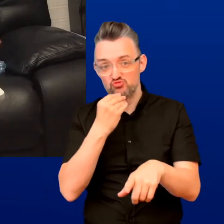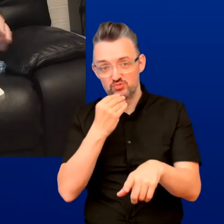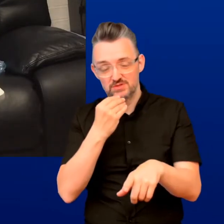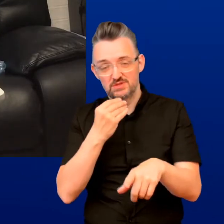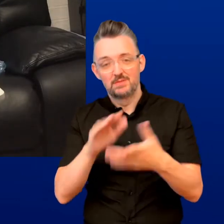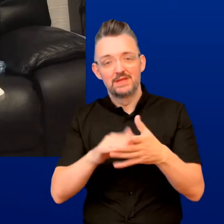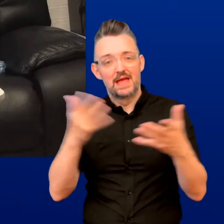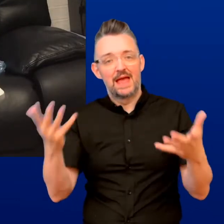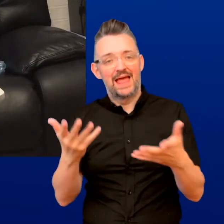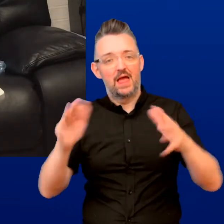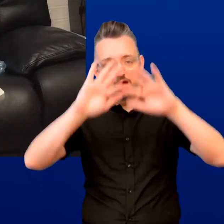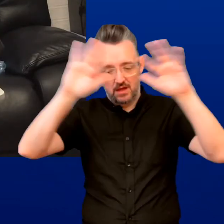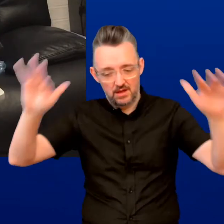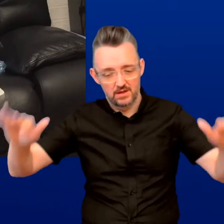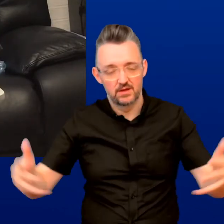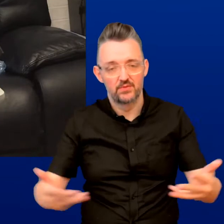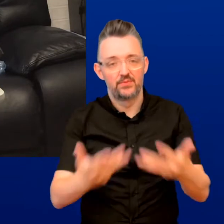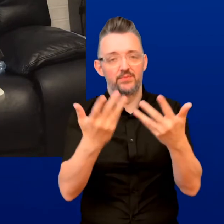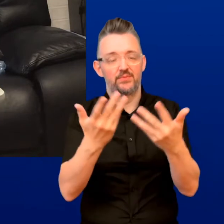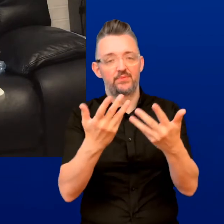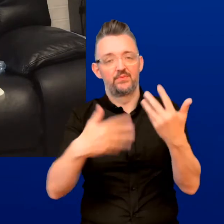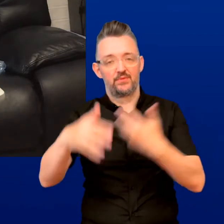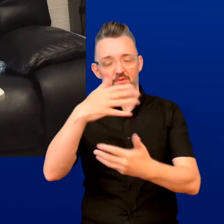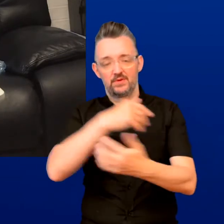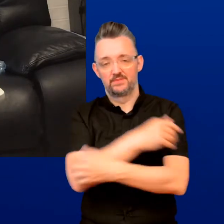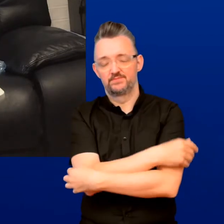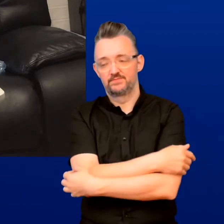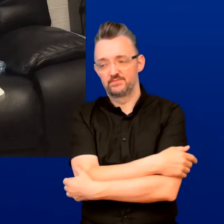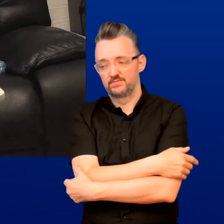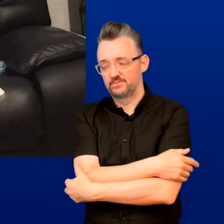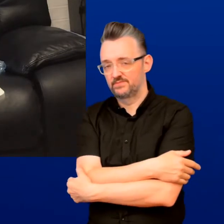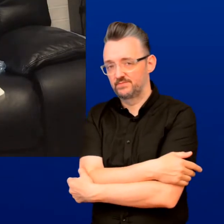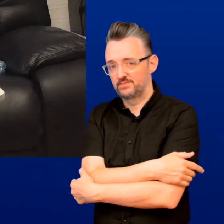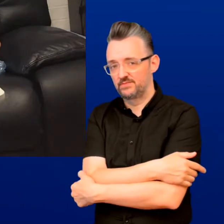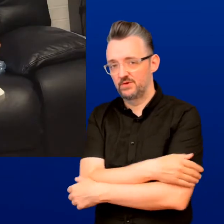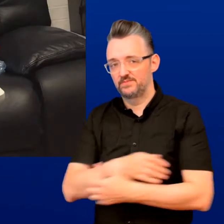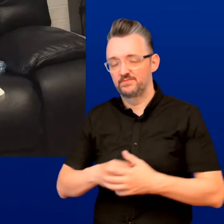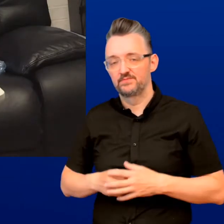air can circulate and leave it to dry. As I say, this bowl is actually dried